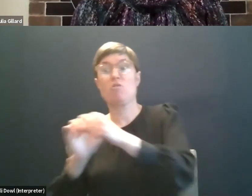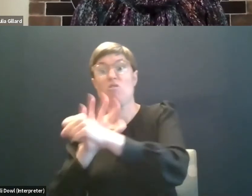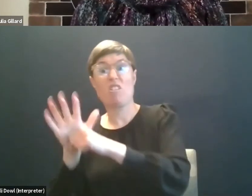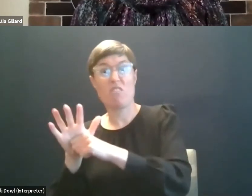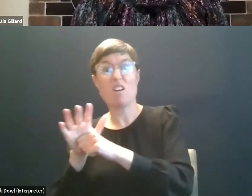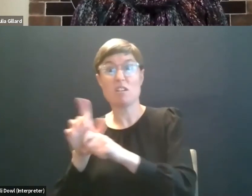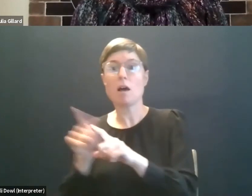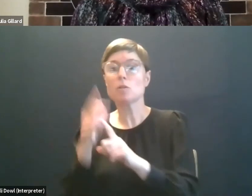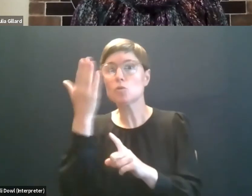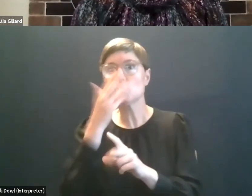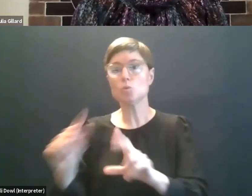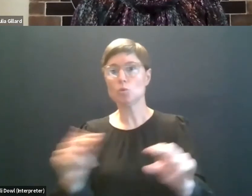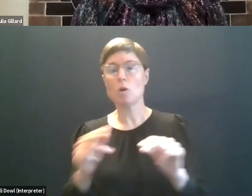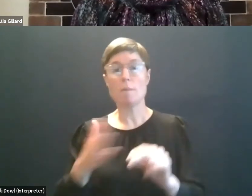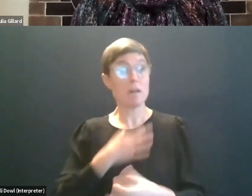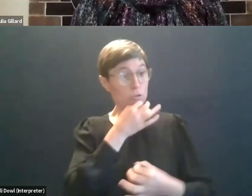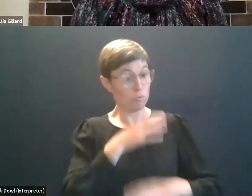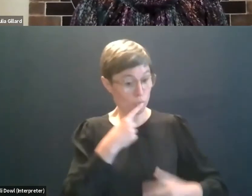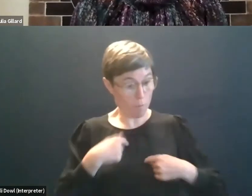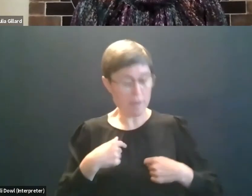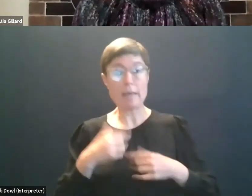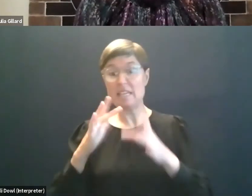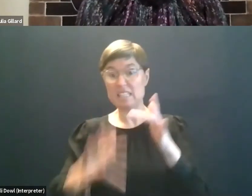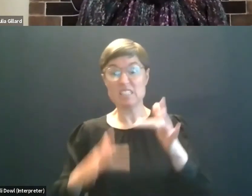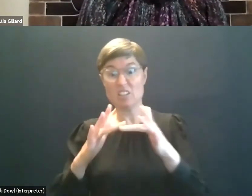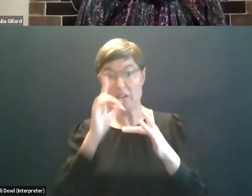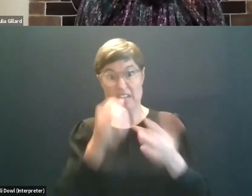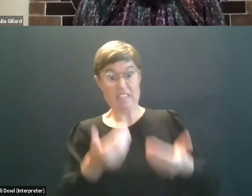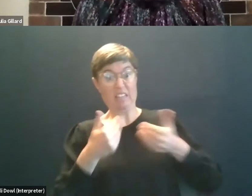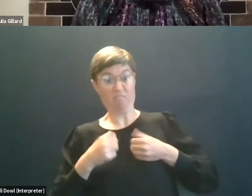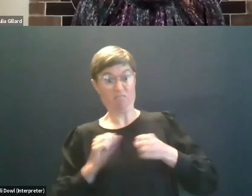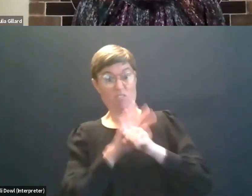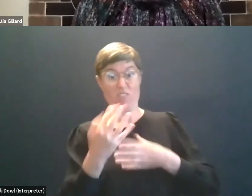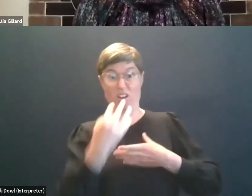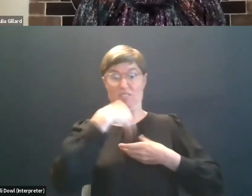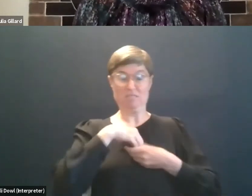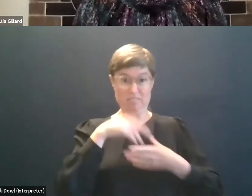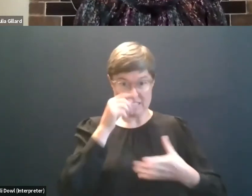can catch COVID-19 off the internet. So there is all sorts of things going on out there